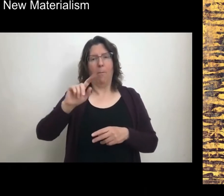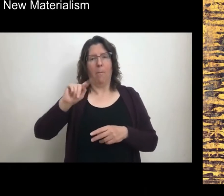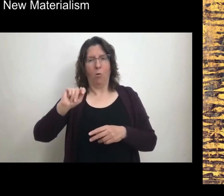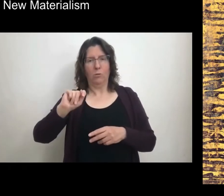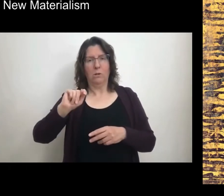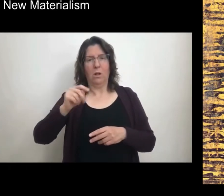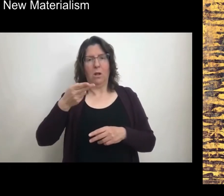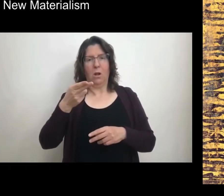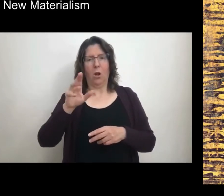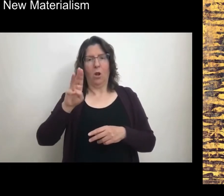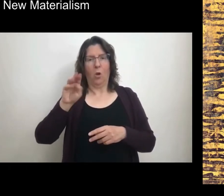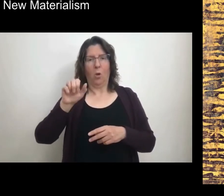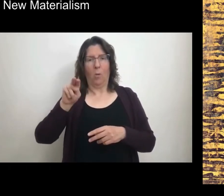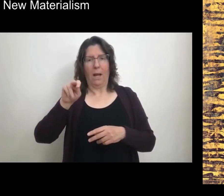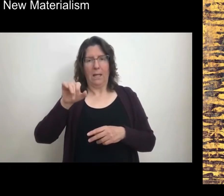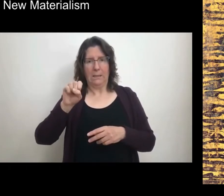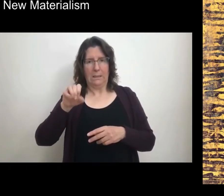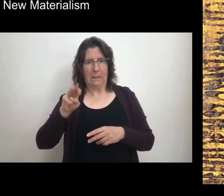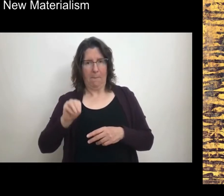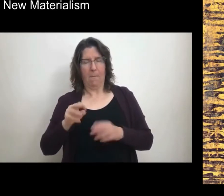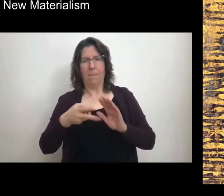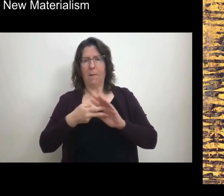Which is connected to 'Posthumanism.'